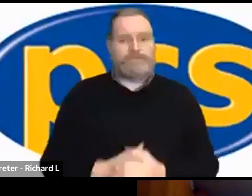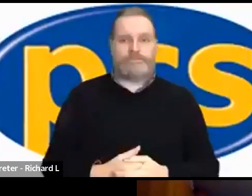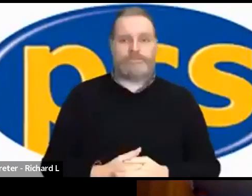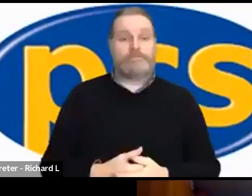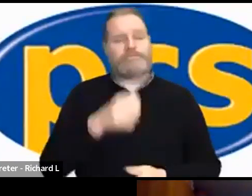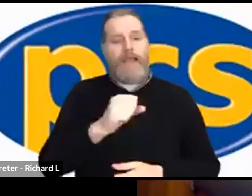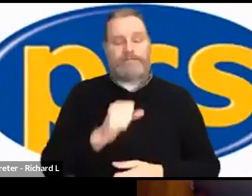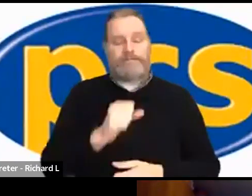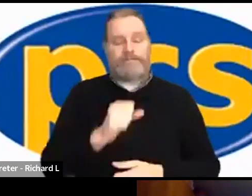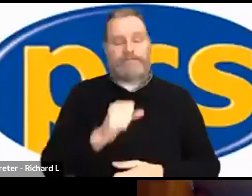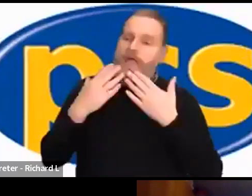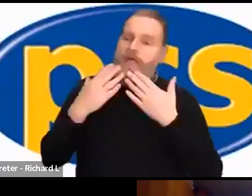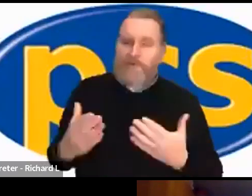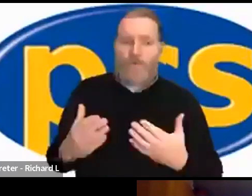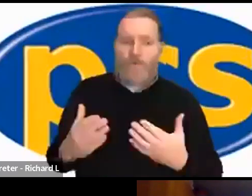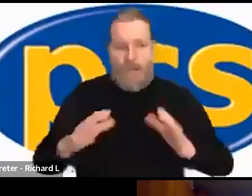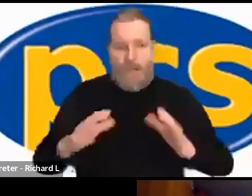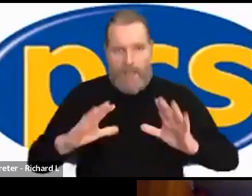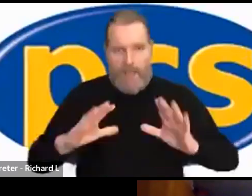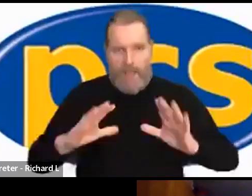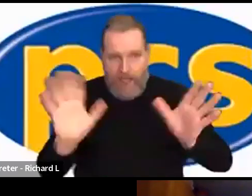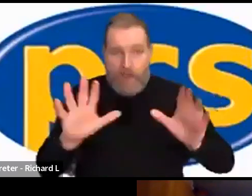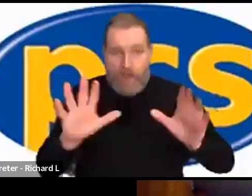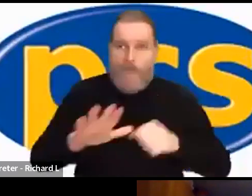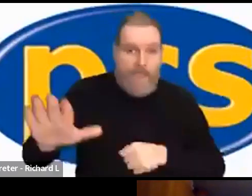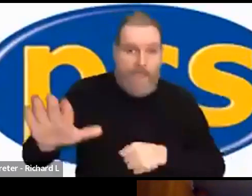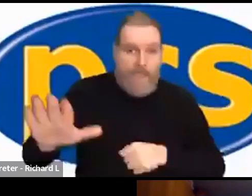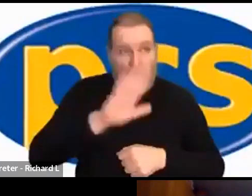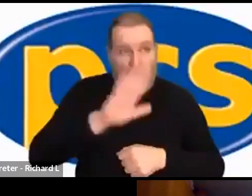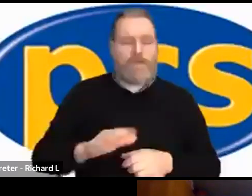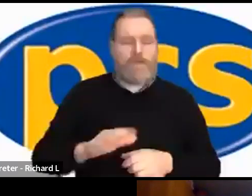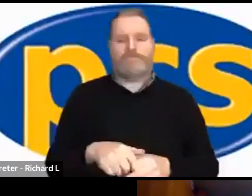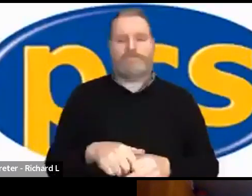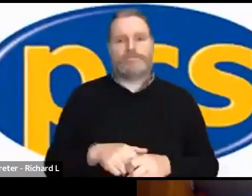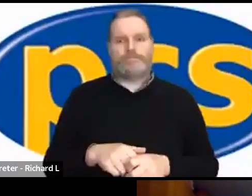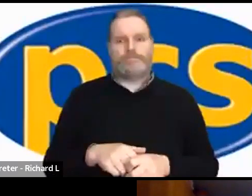Not sorry.